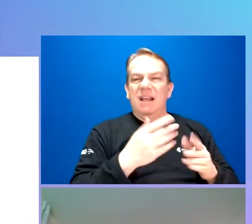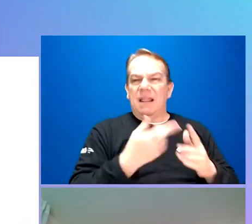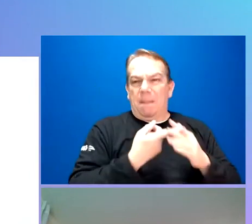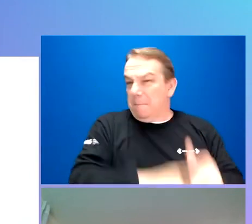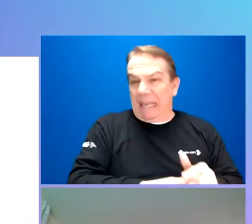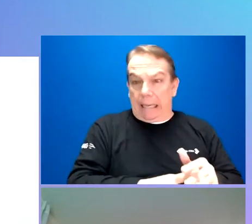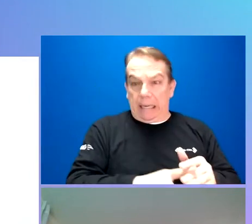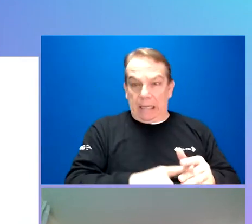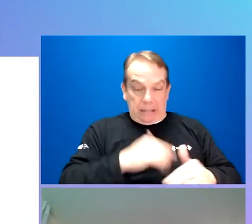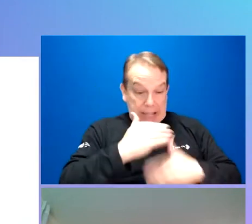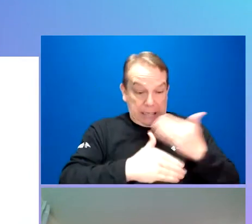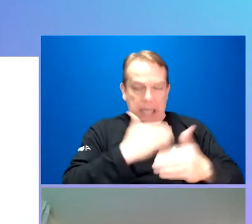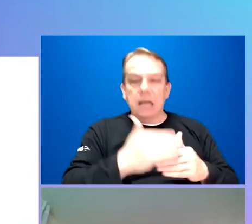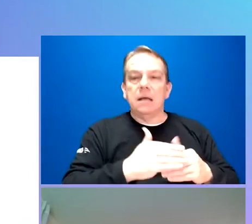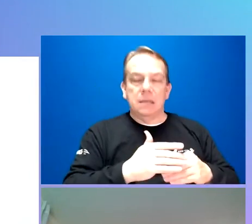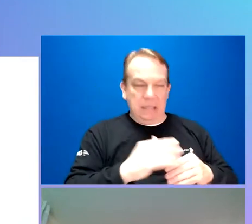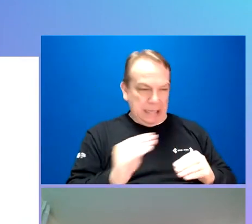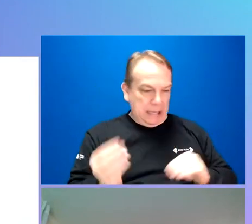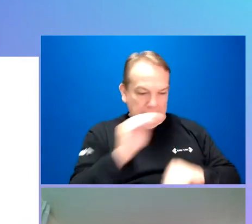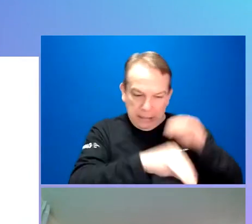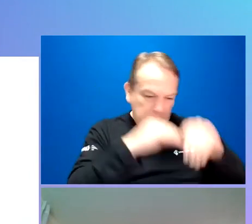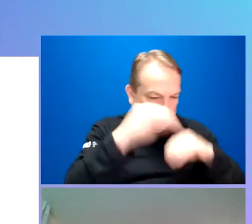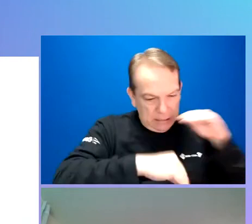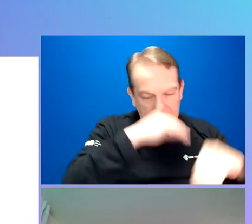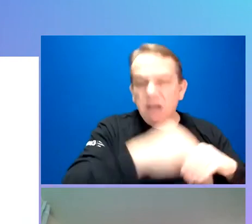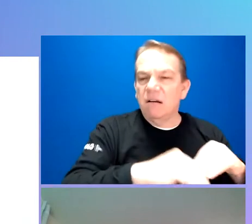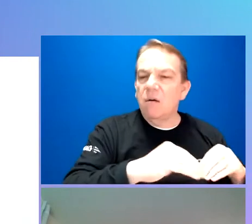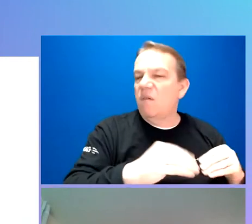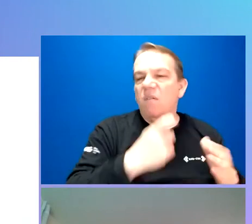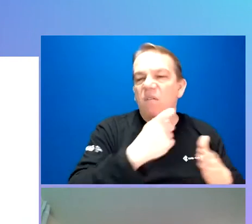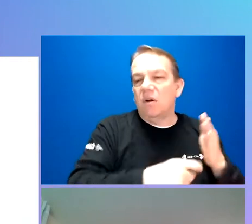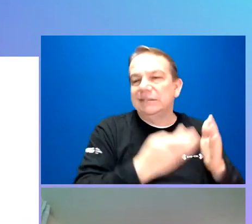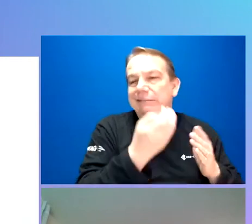it down to the QA, the testing